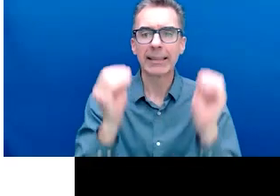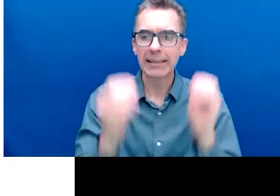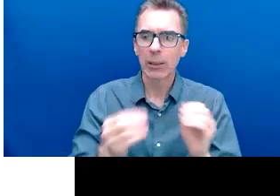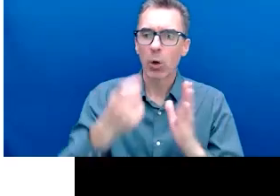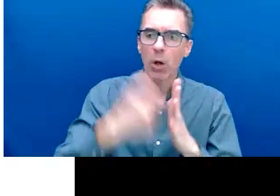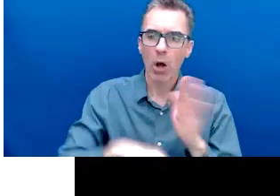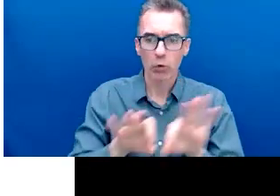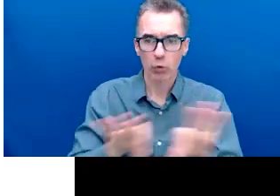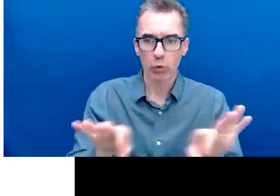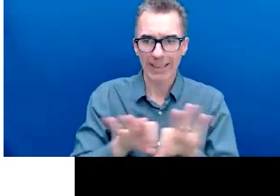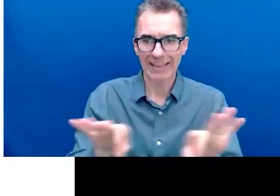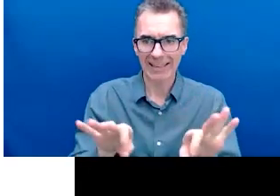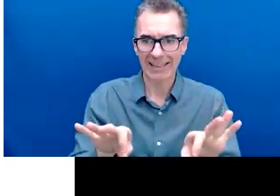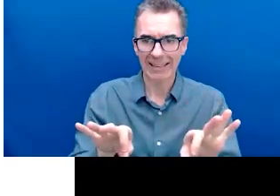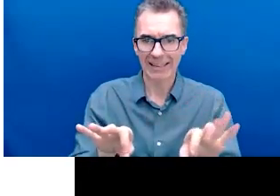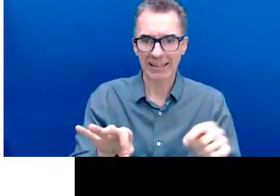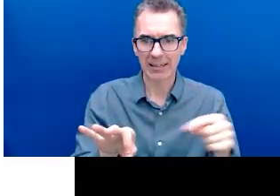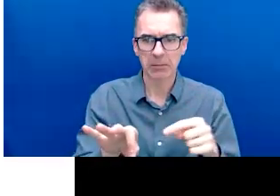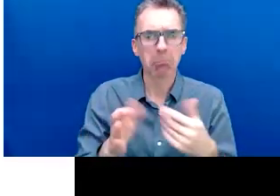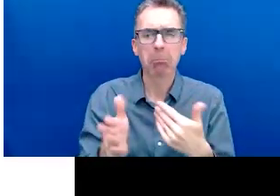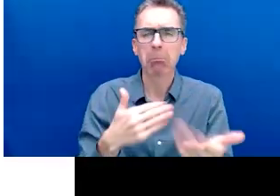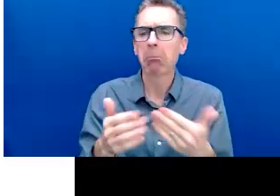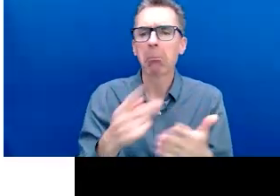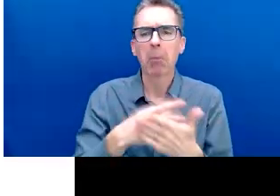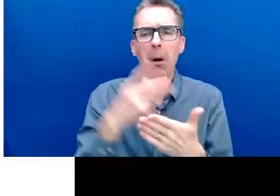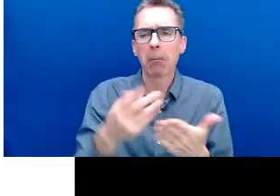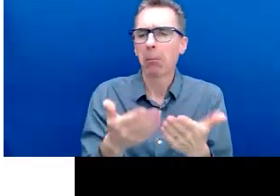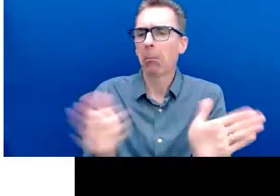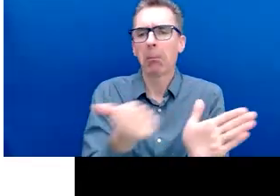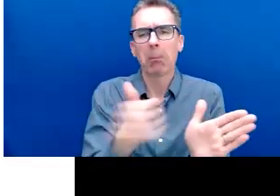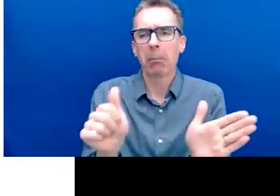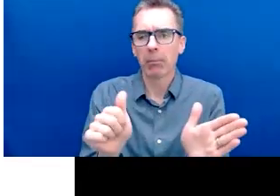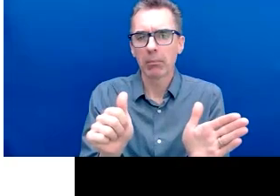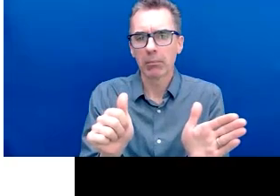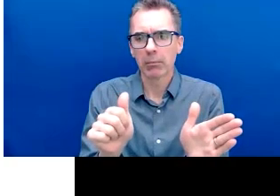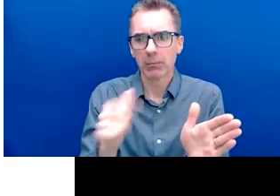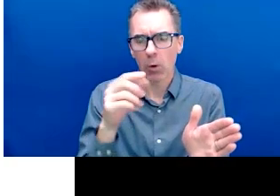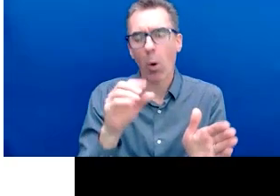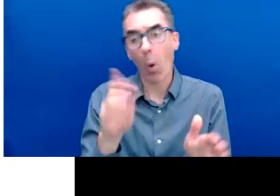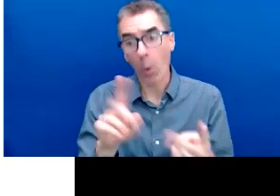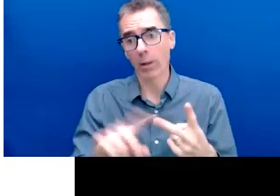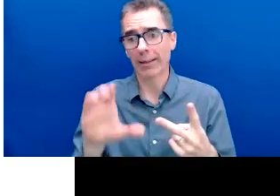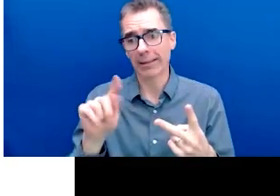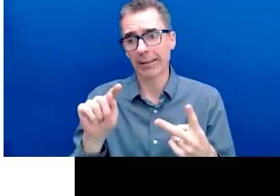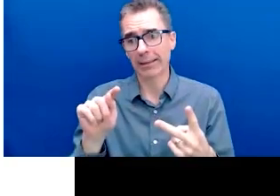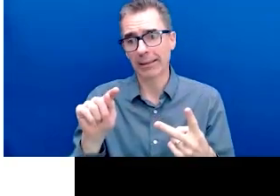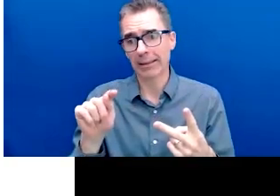for, you know, whatever program or CTE certificates. So,